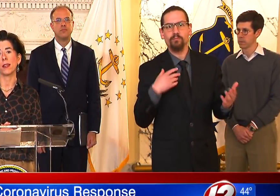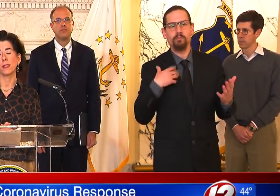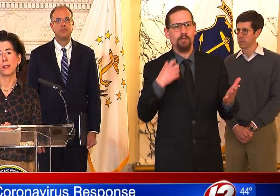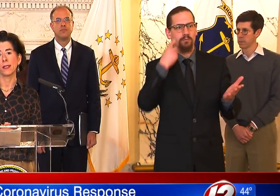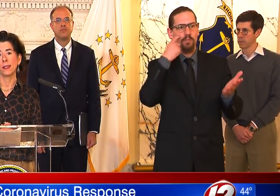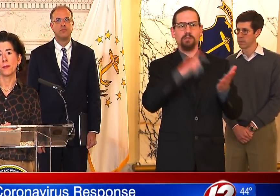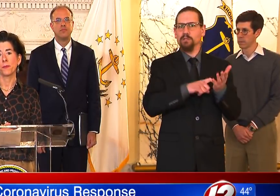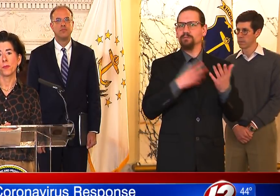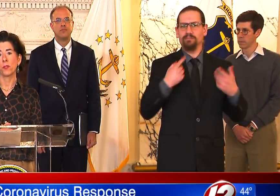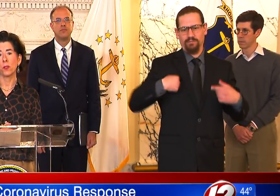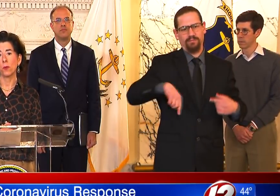IT IS SUNDAY.